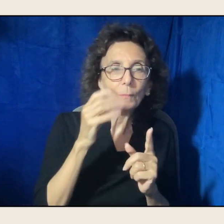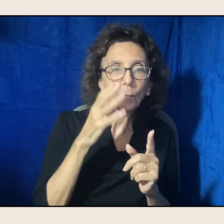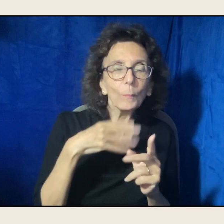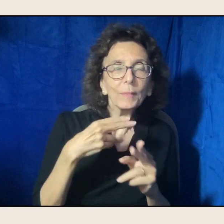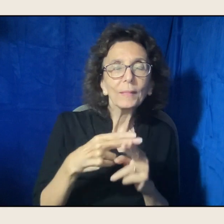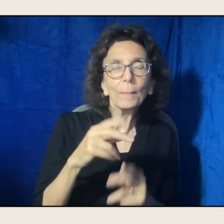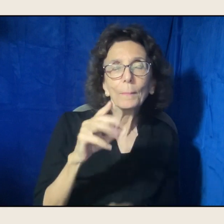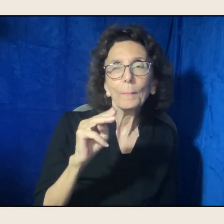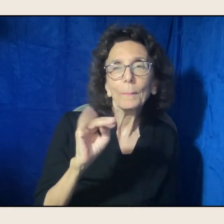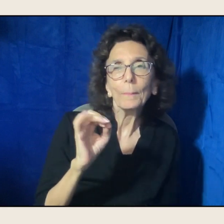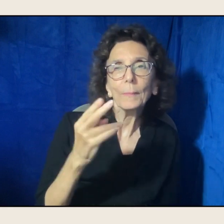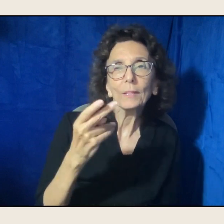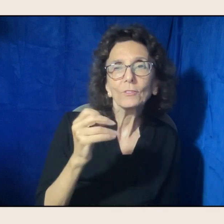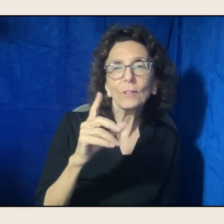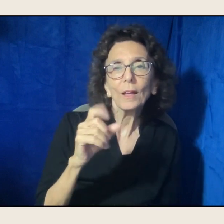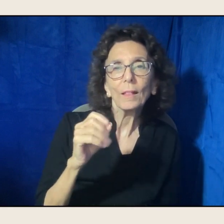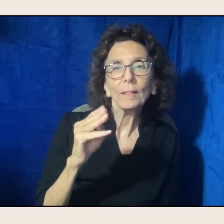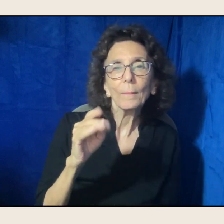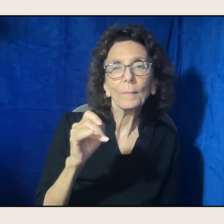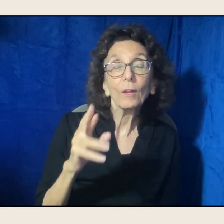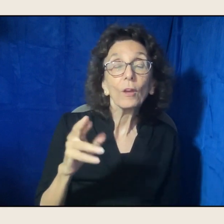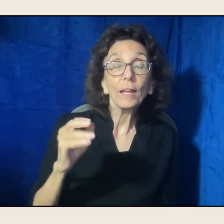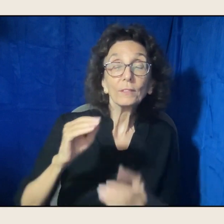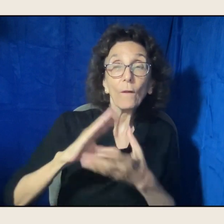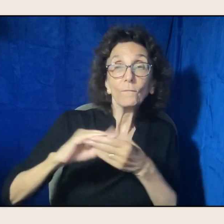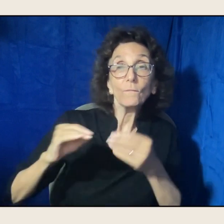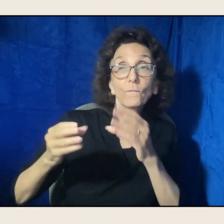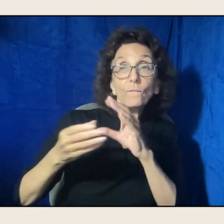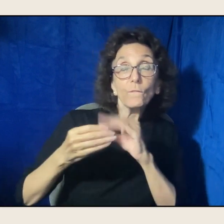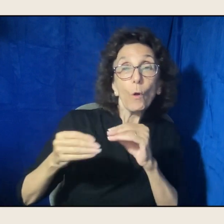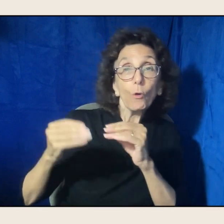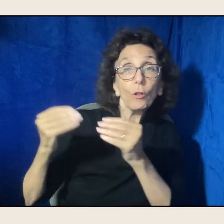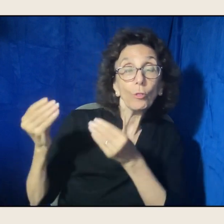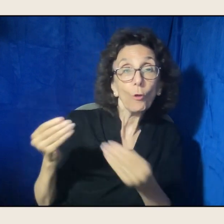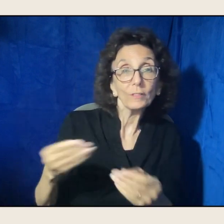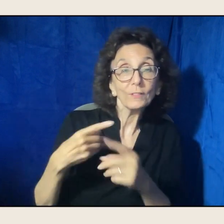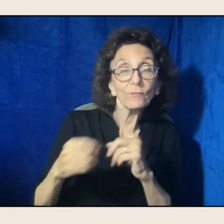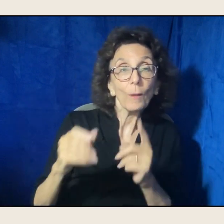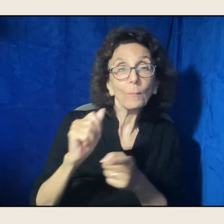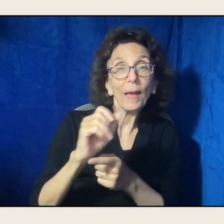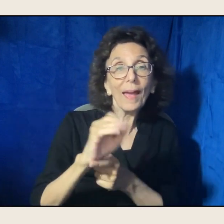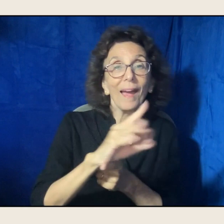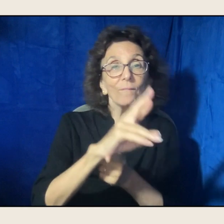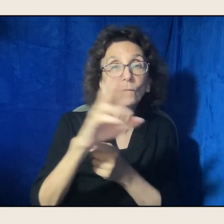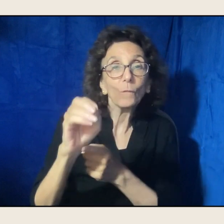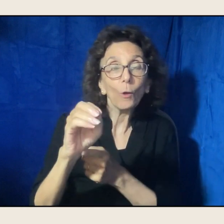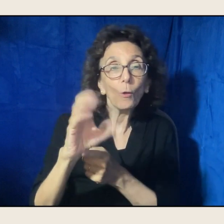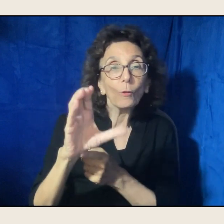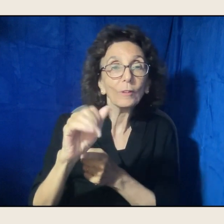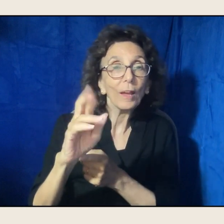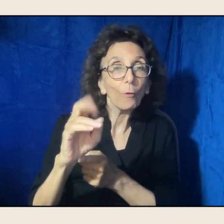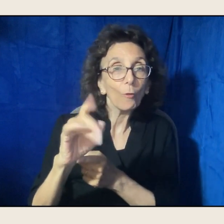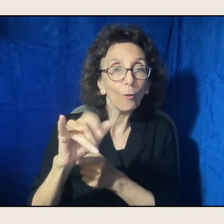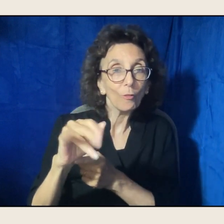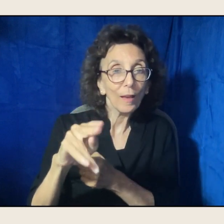who identifies as a folklorist from Afro-Carolina. And the question is, I'll read it in its fullness.